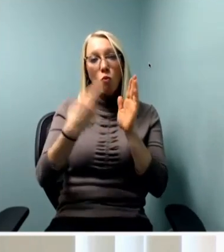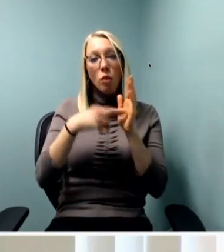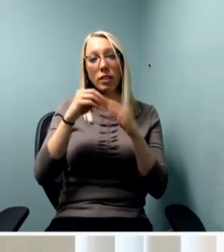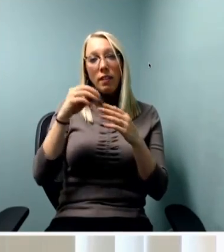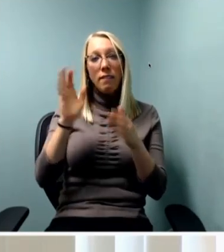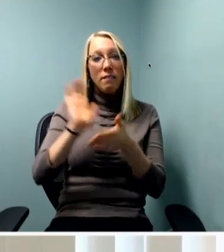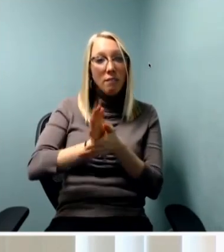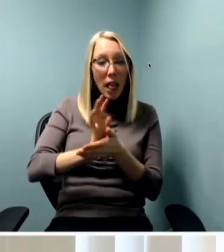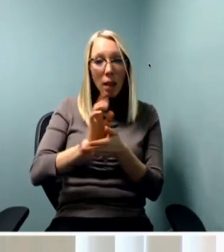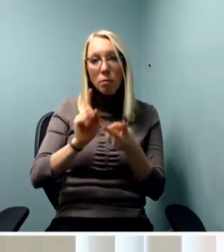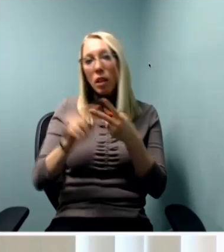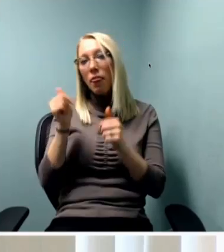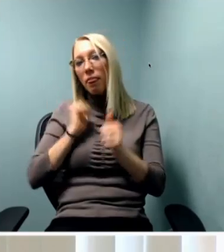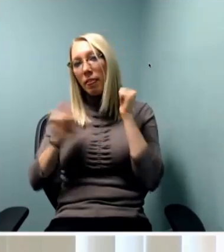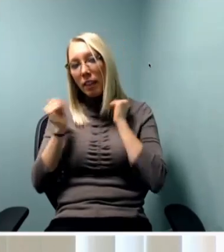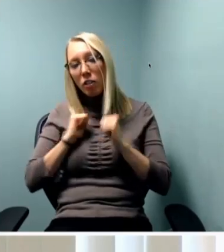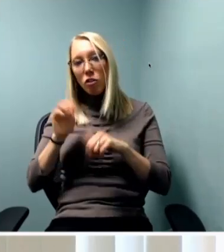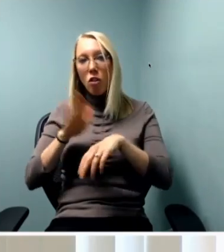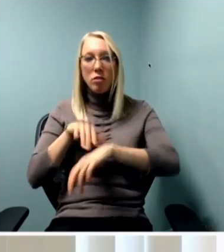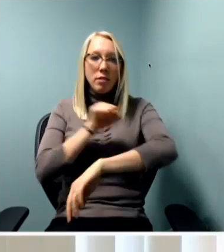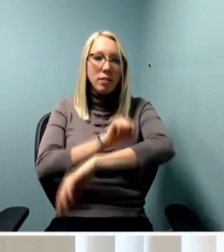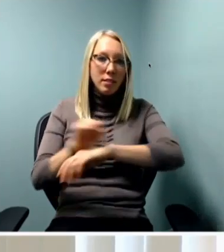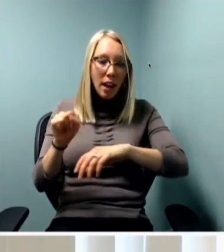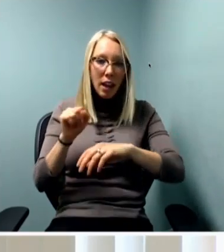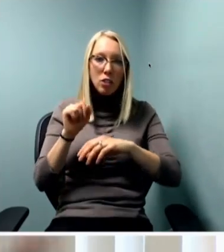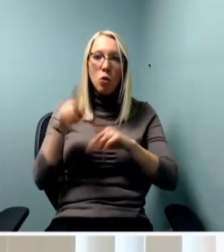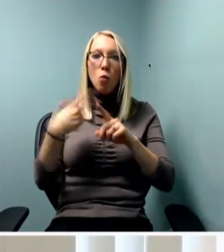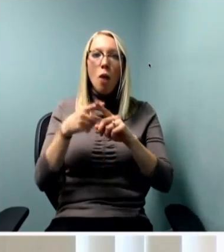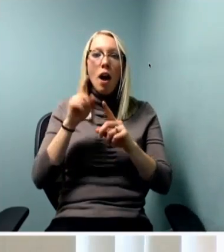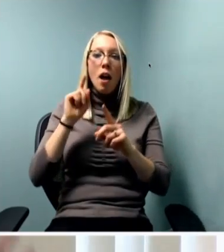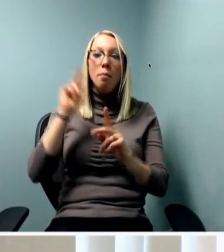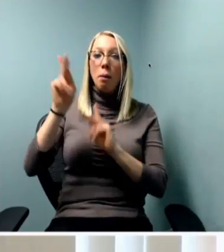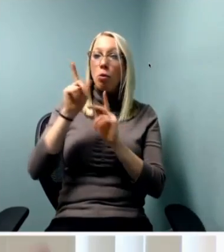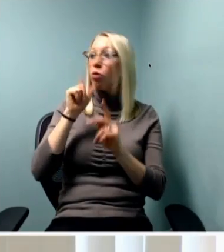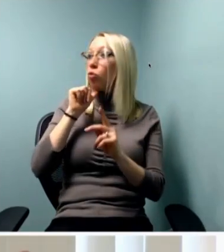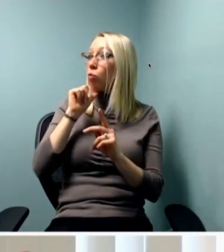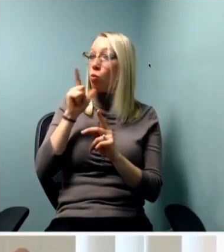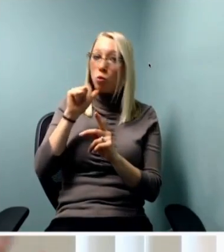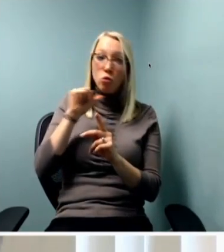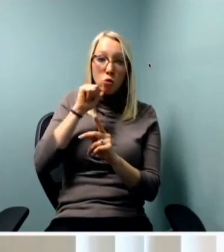individuals without disabilities representing disability?